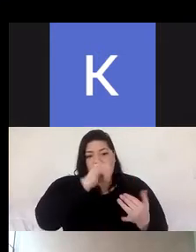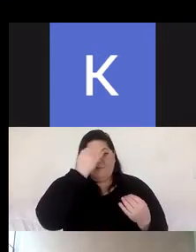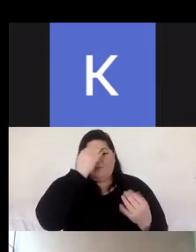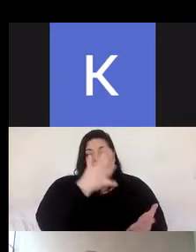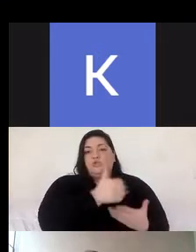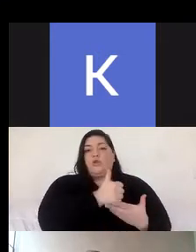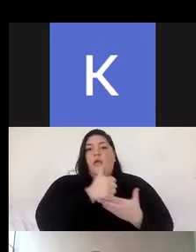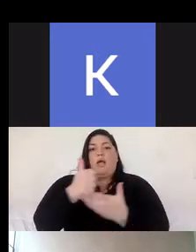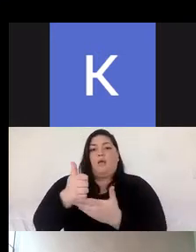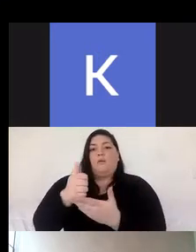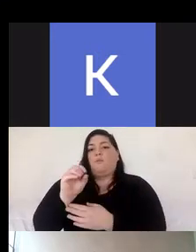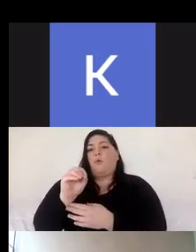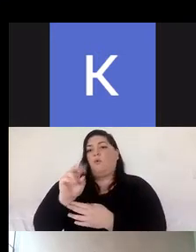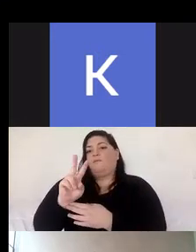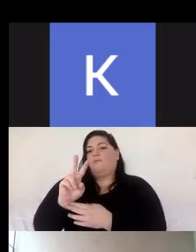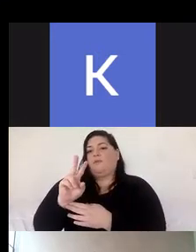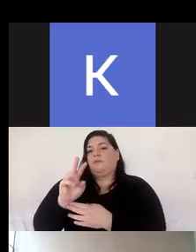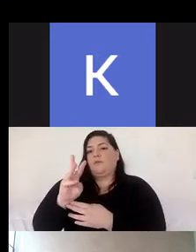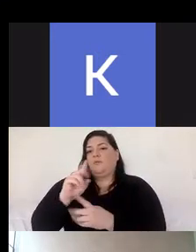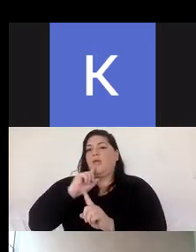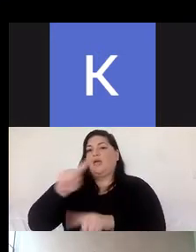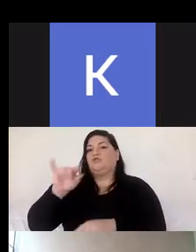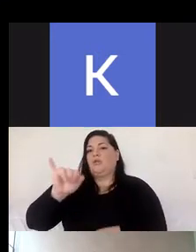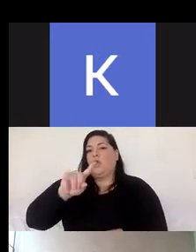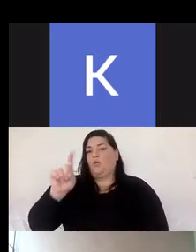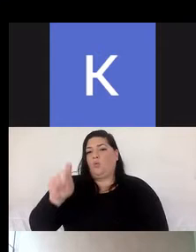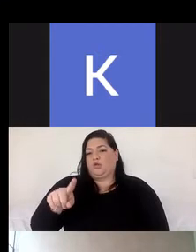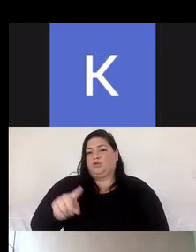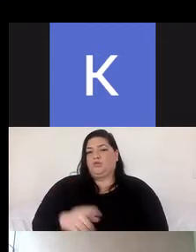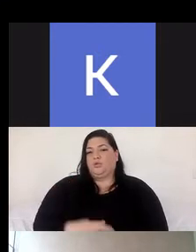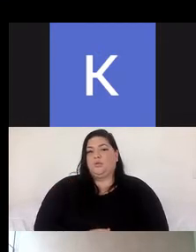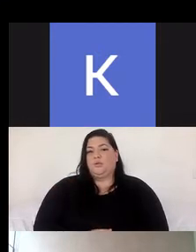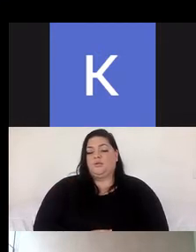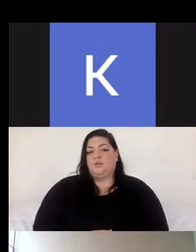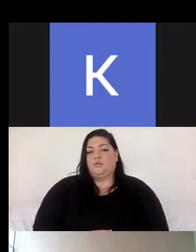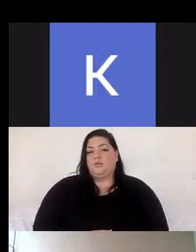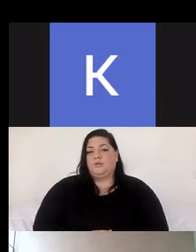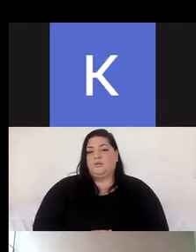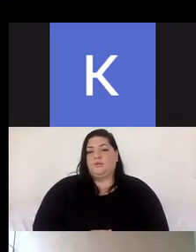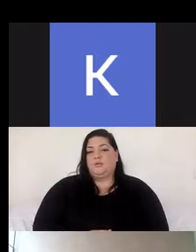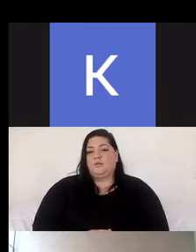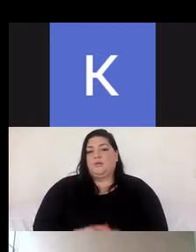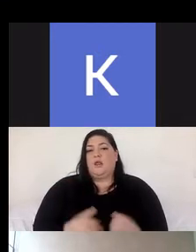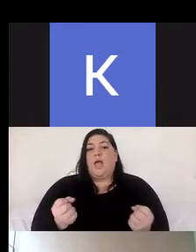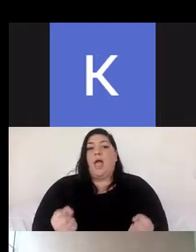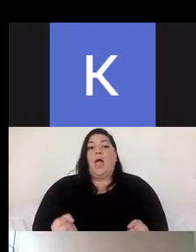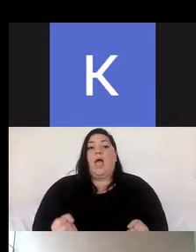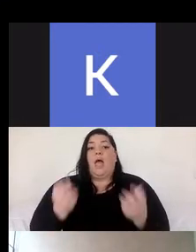answer this question when it was put to them. How many grantees are using funds